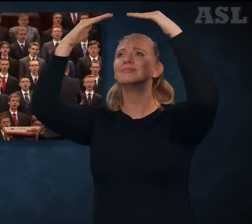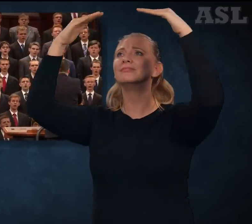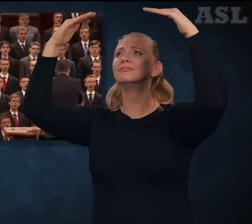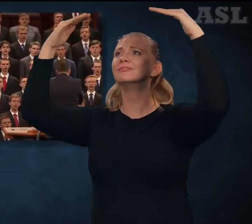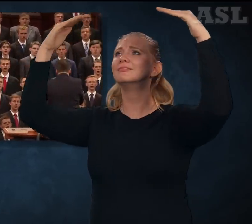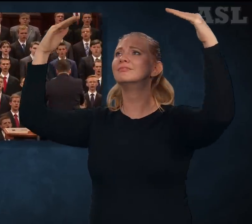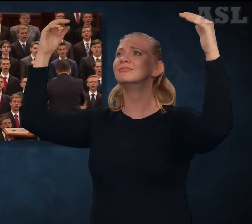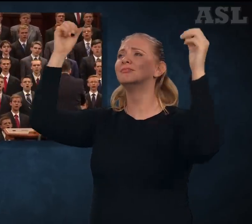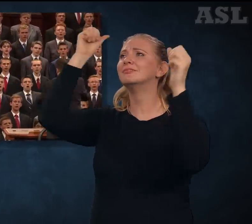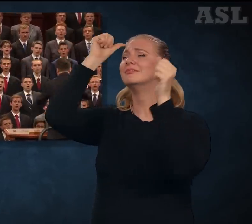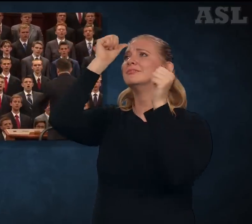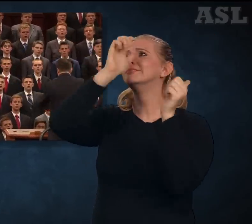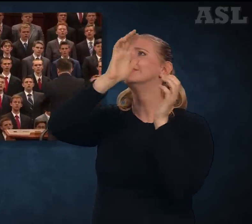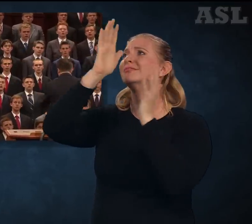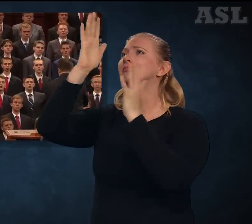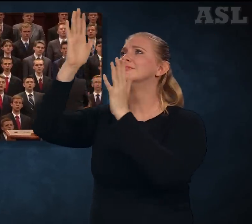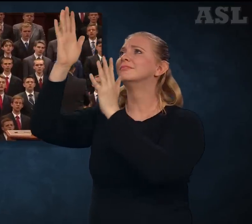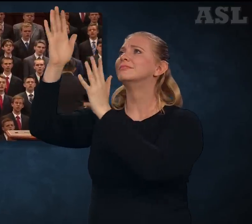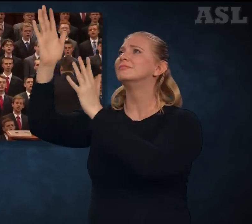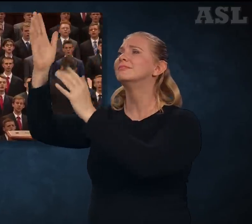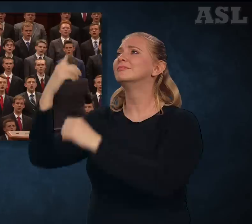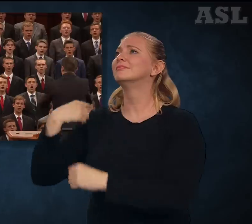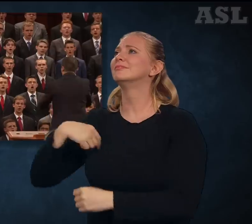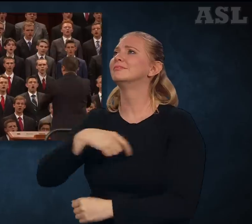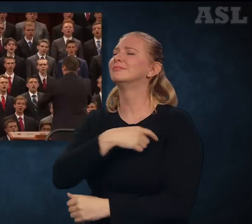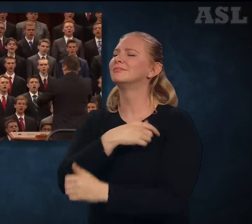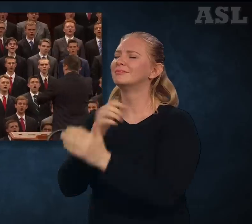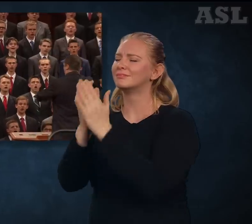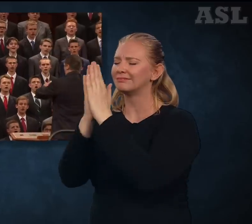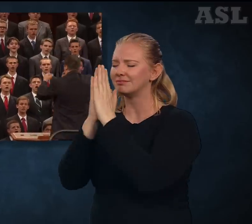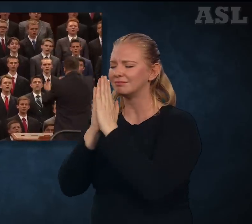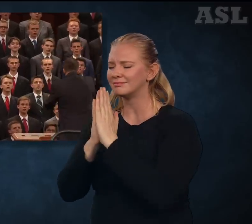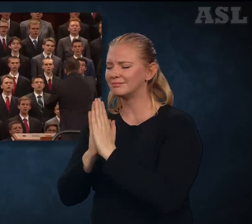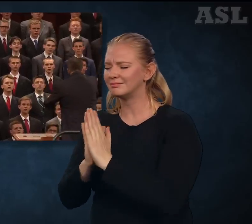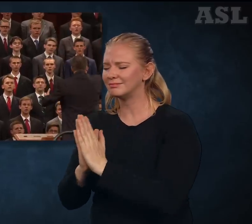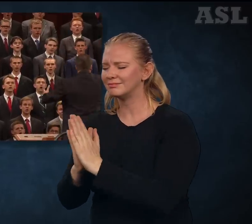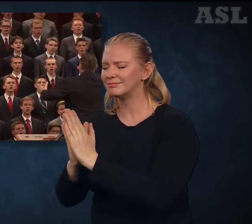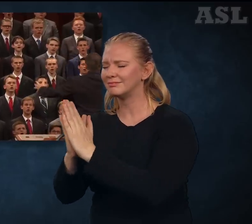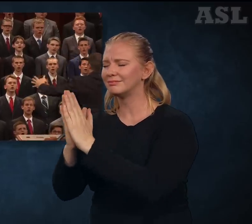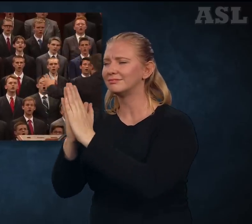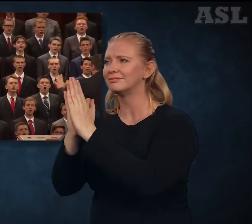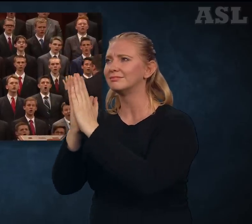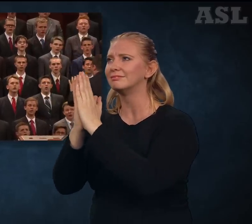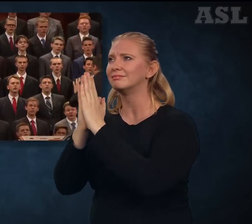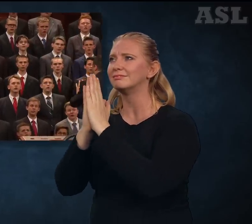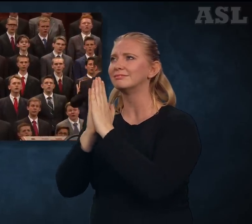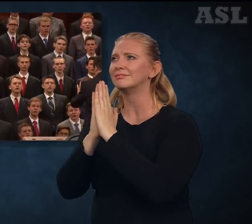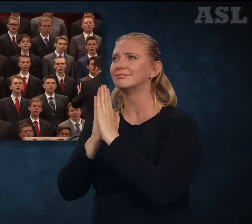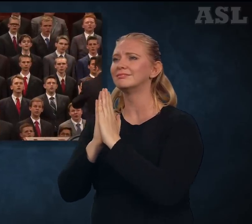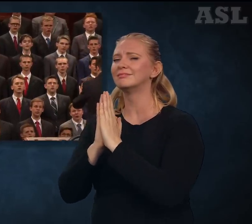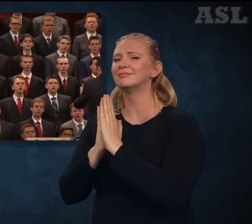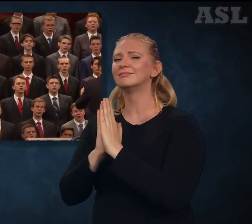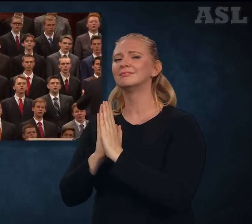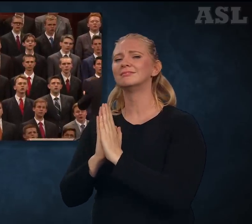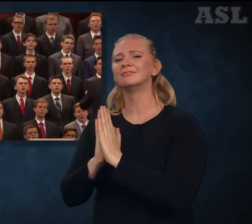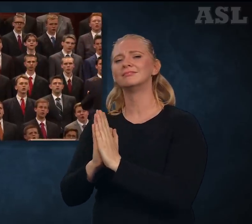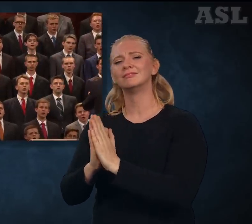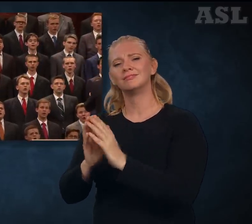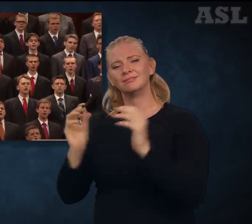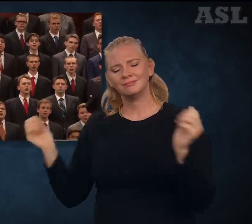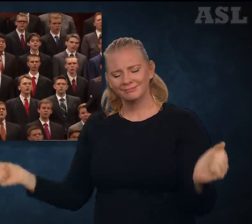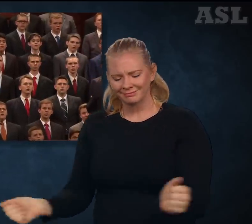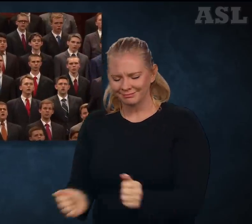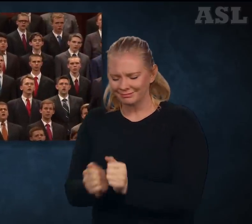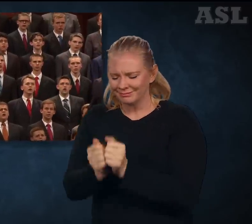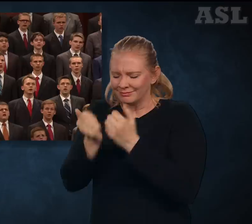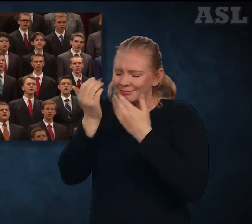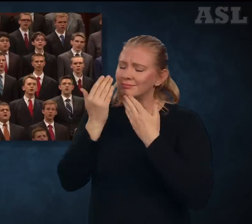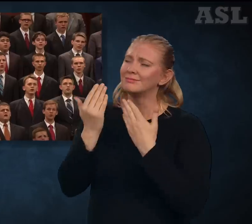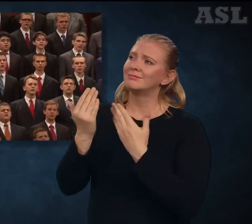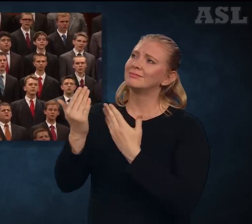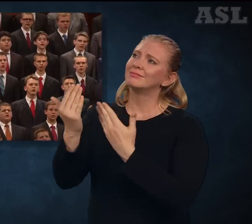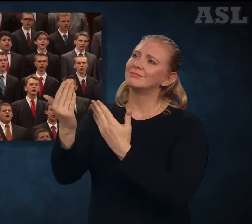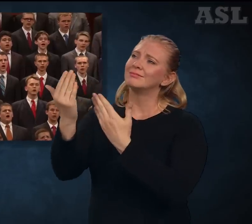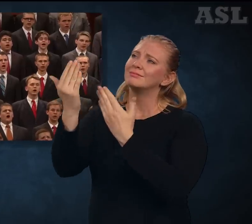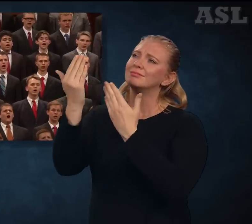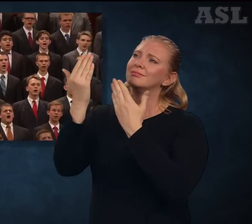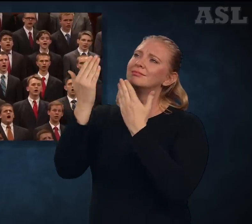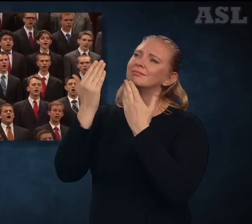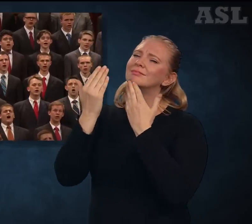WE PRAY TO THEE, OUR HEAV'NLY FATHER,